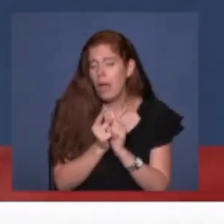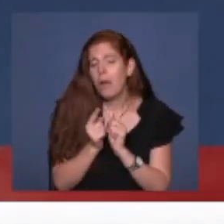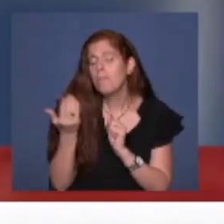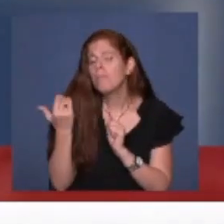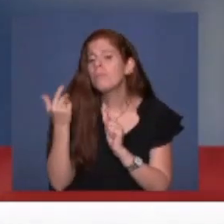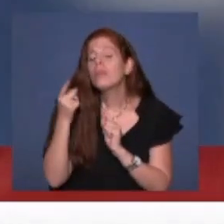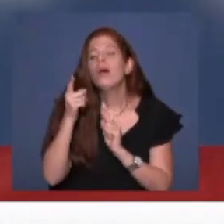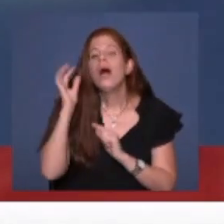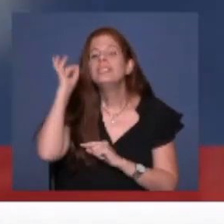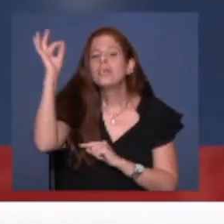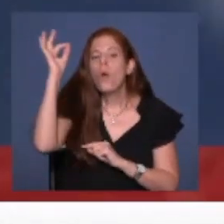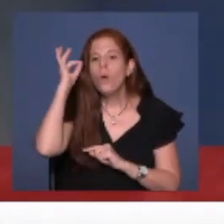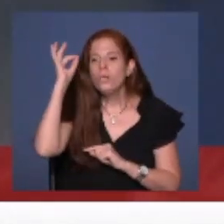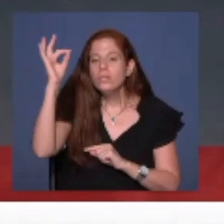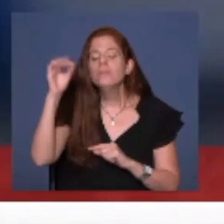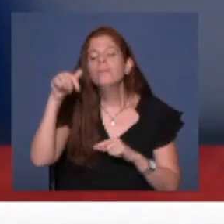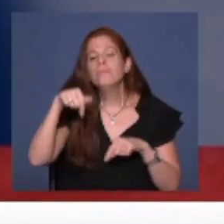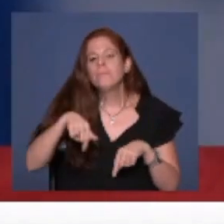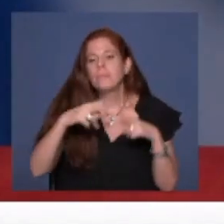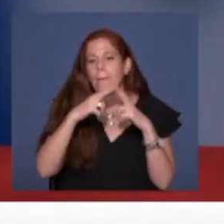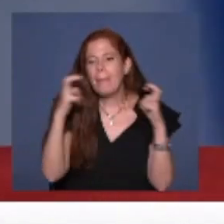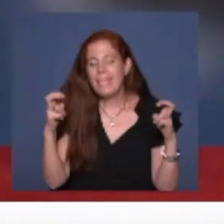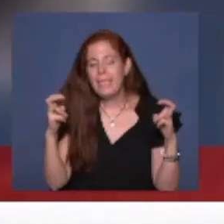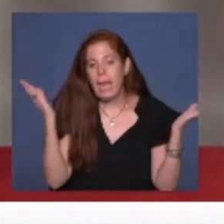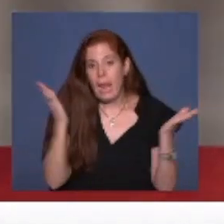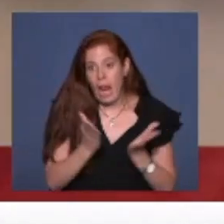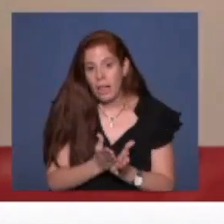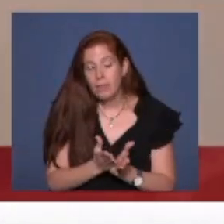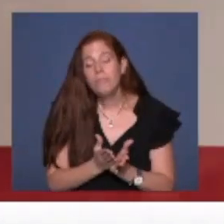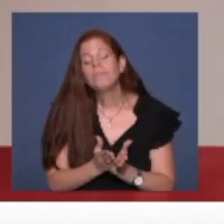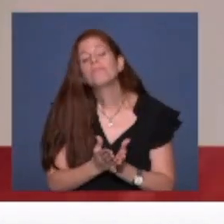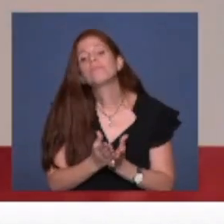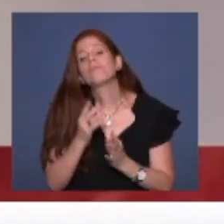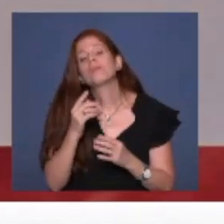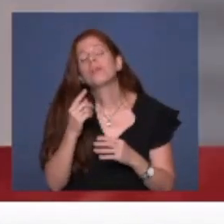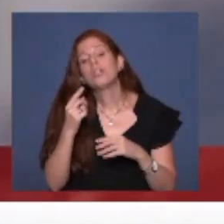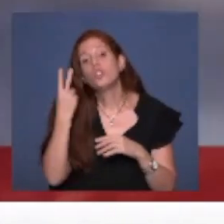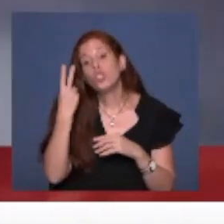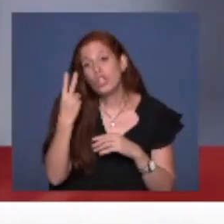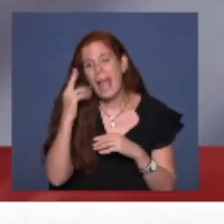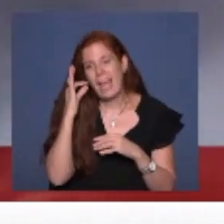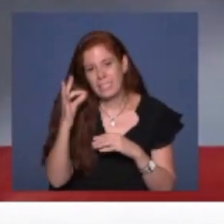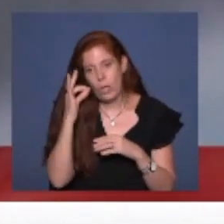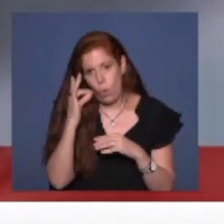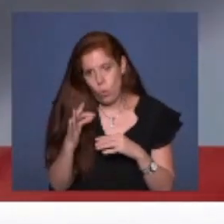There were two, one after the other. We hear from the IDF Spokesman